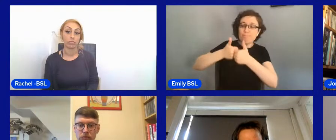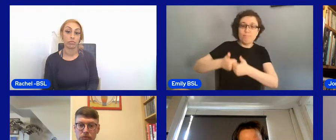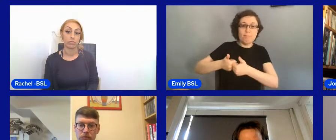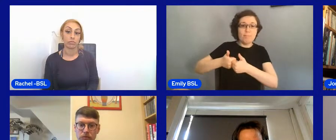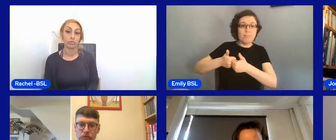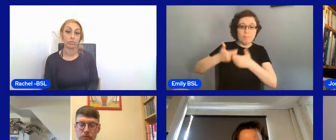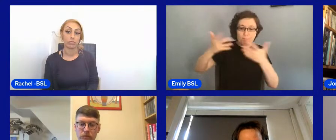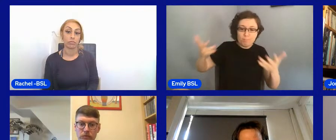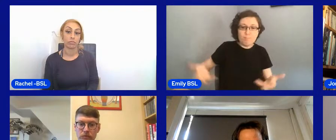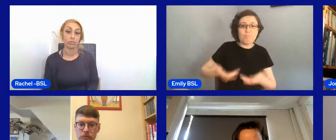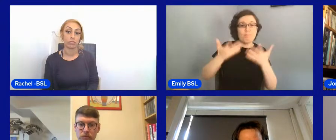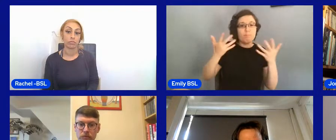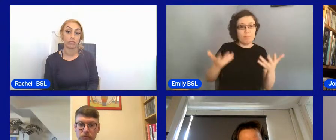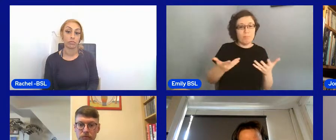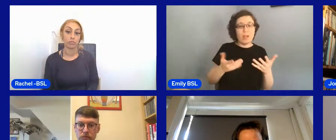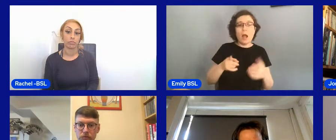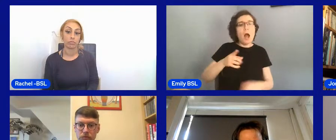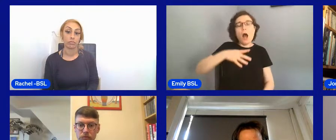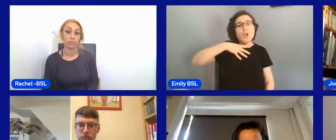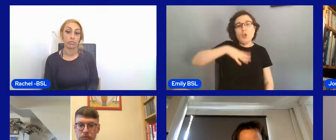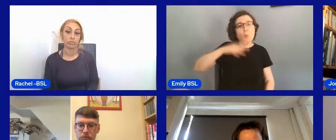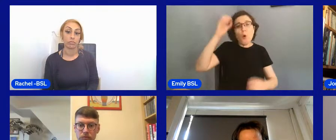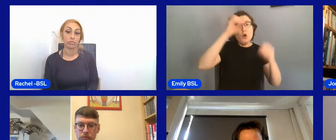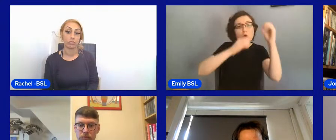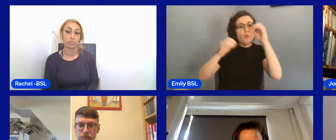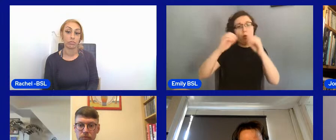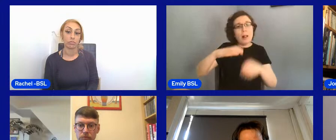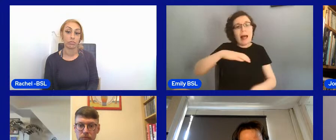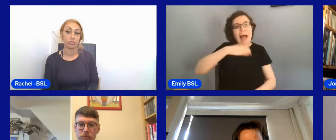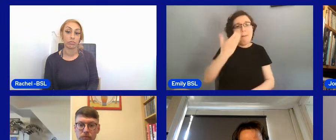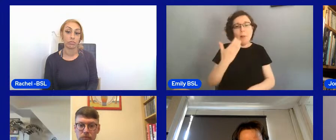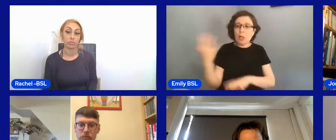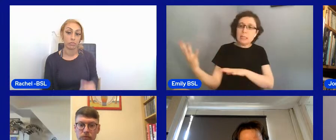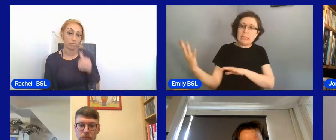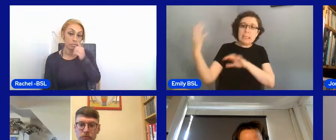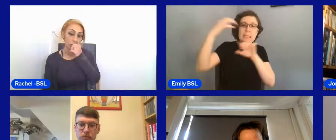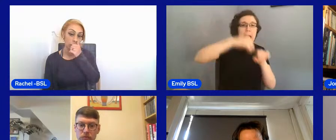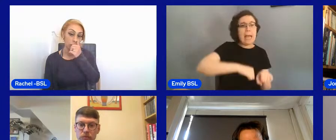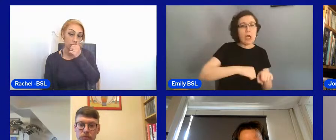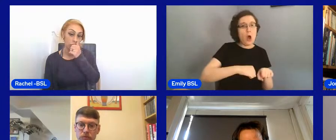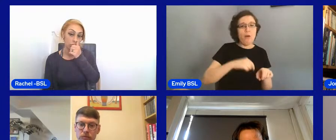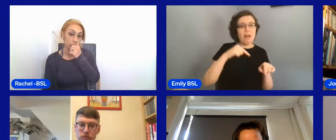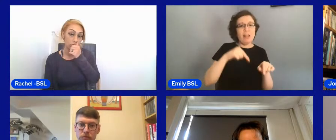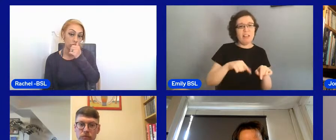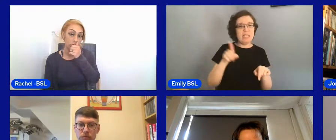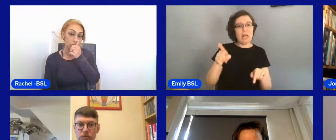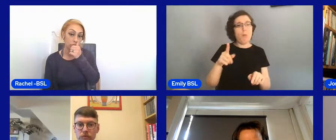In terms of how this data is propagated, I think the only important thing I need to persist